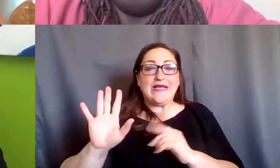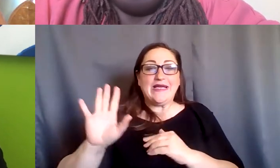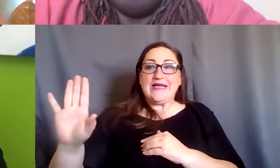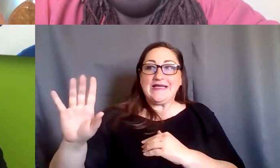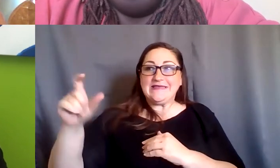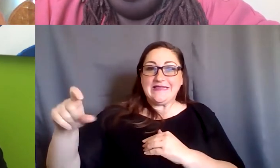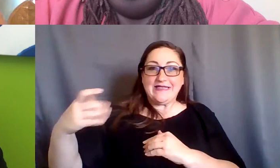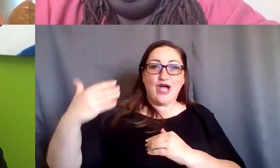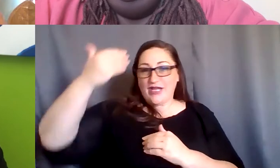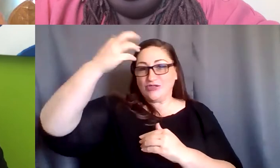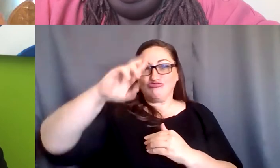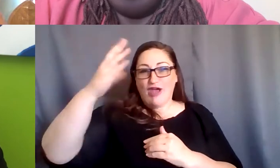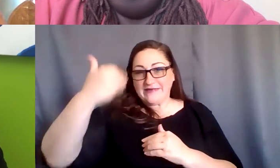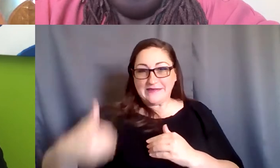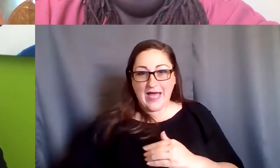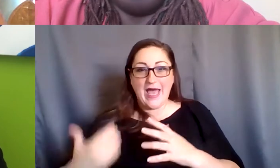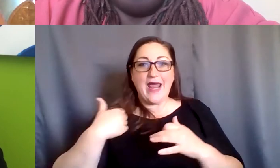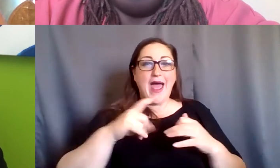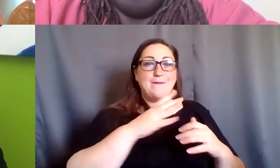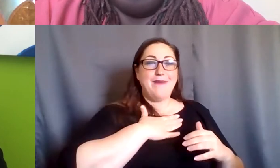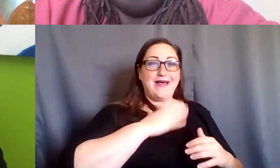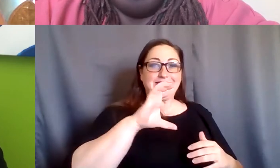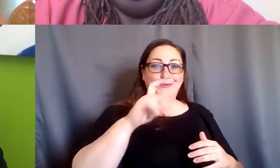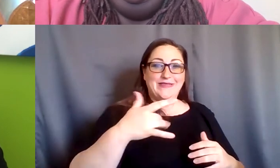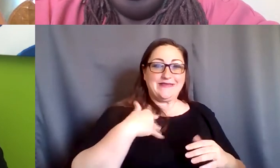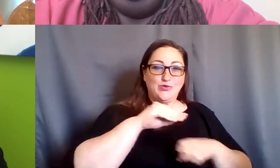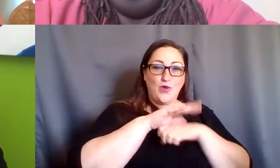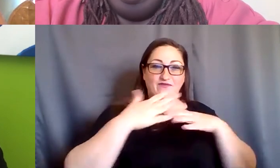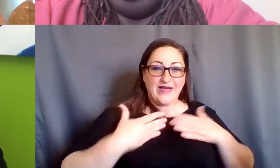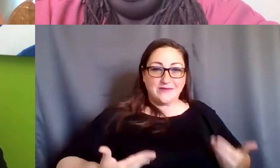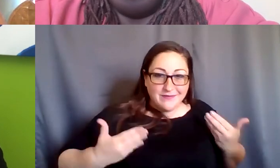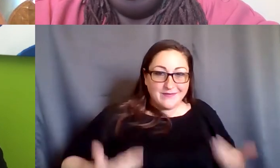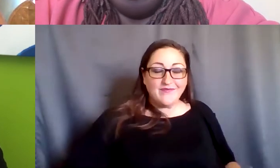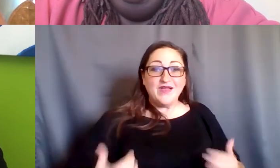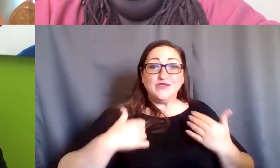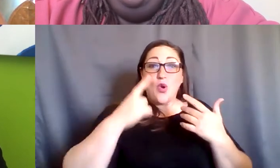to be an easy answer or one-size-fits-all, and we have to really kind of disavow ourselves of that idea.